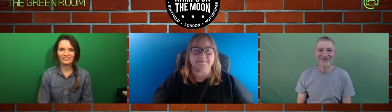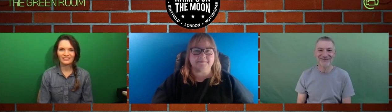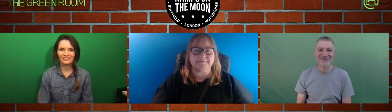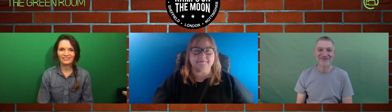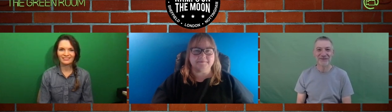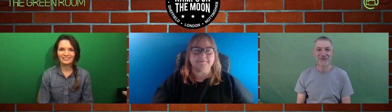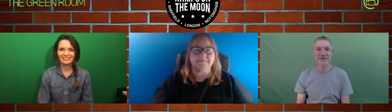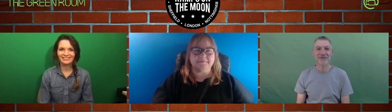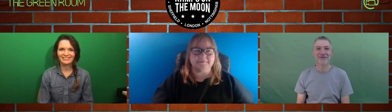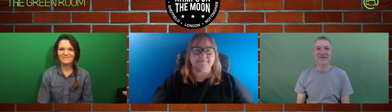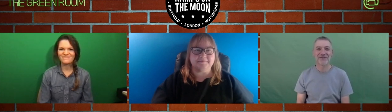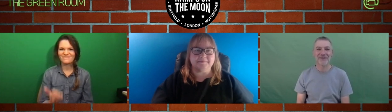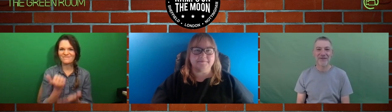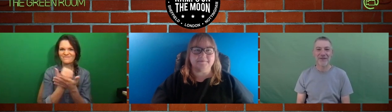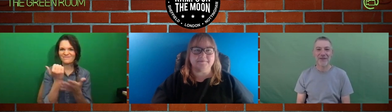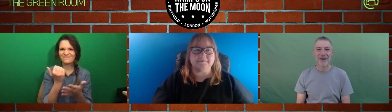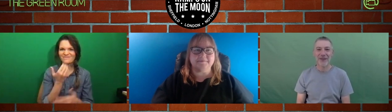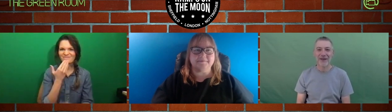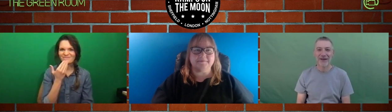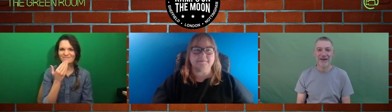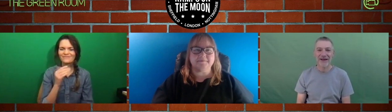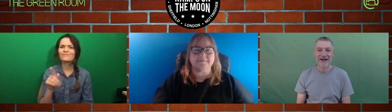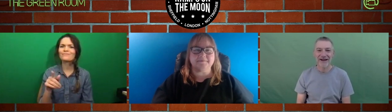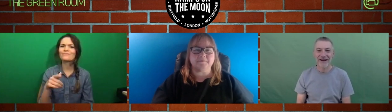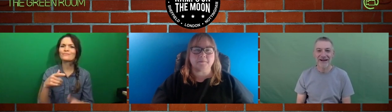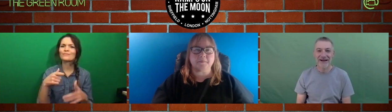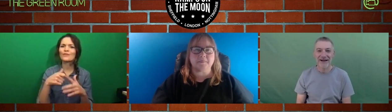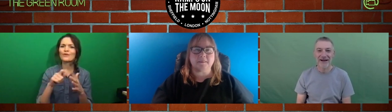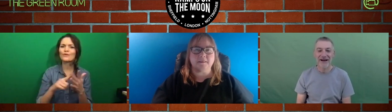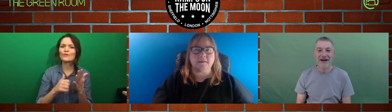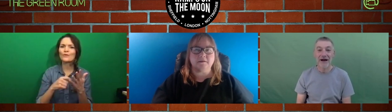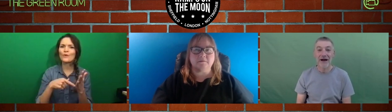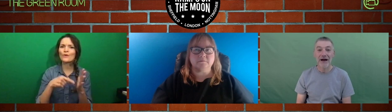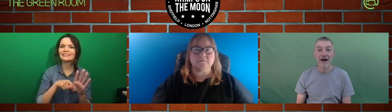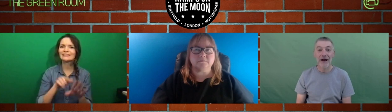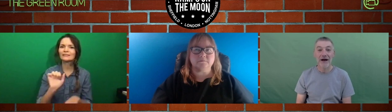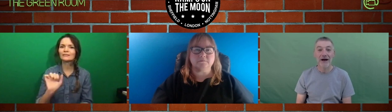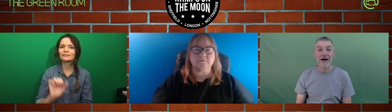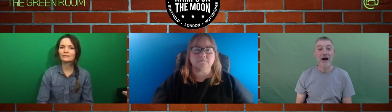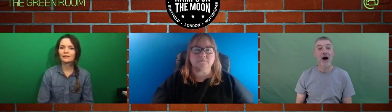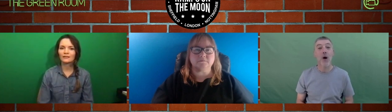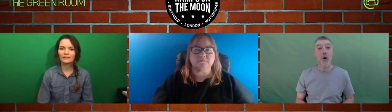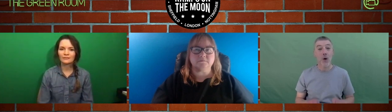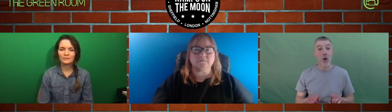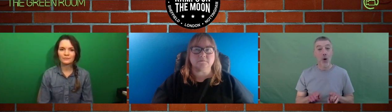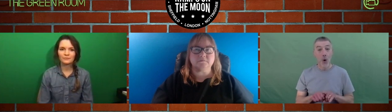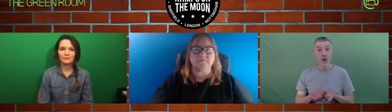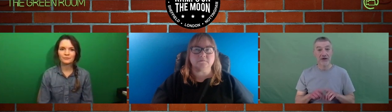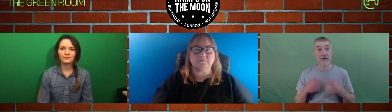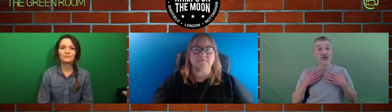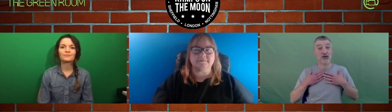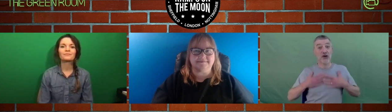Thank you. RH: I'm also wearing a Dark Horse jumper.